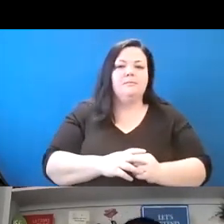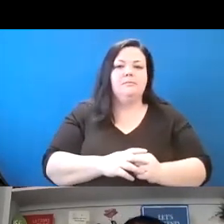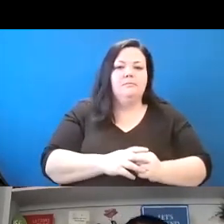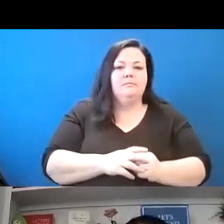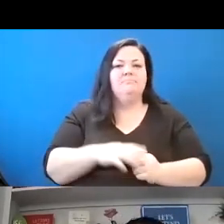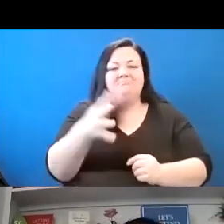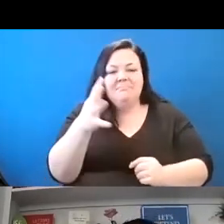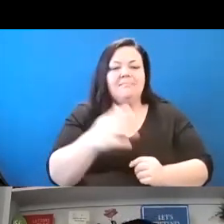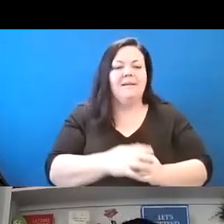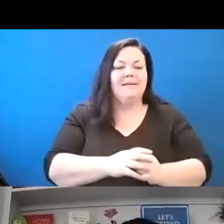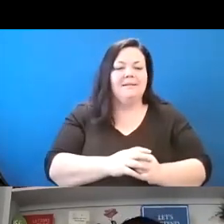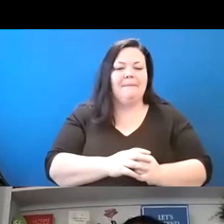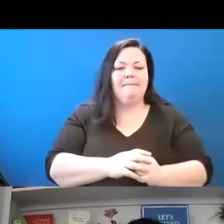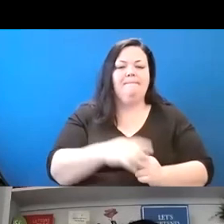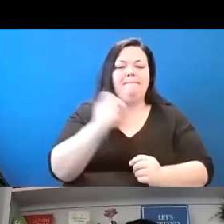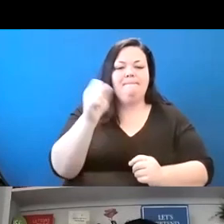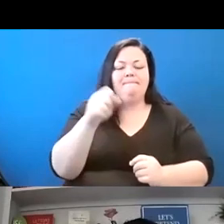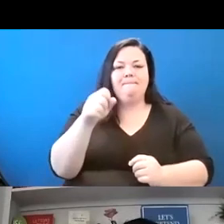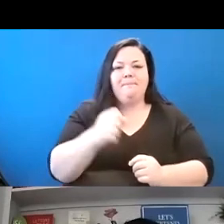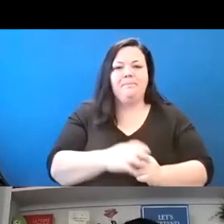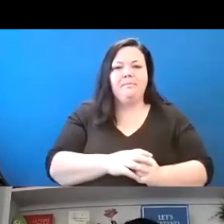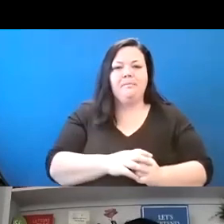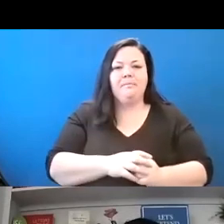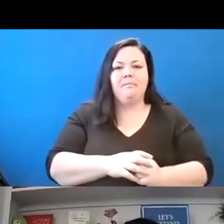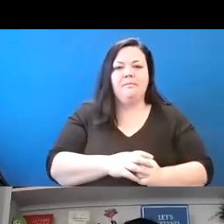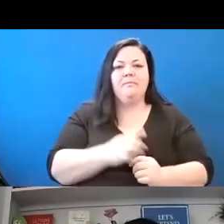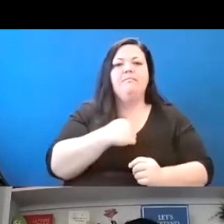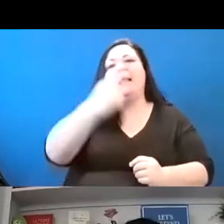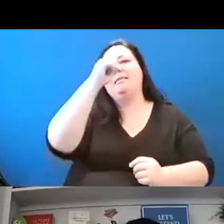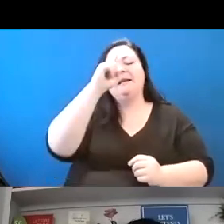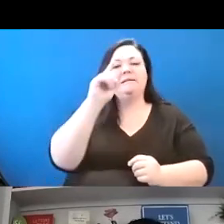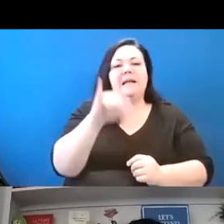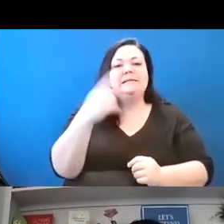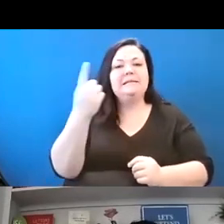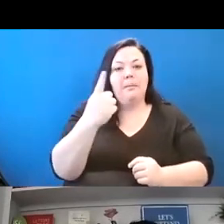but yeah so um i think that you know that's something that i certainly do is i think